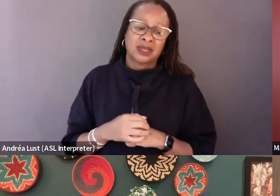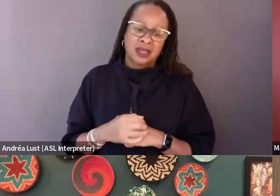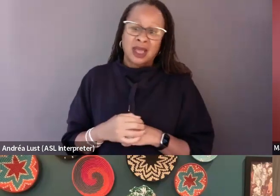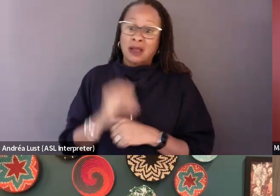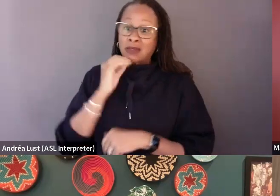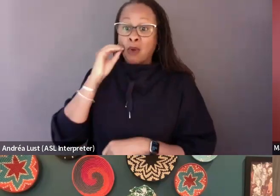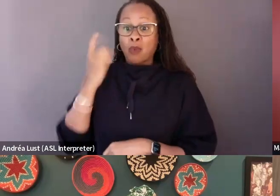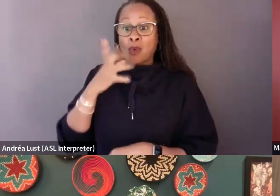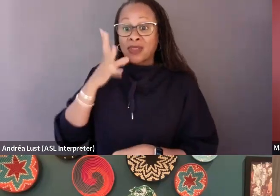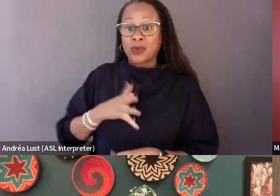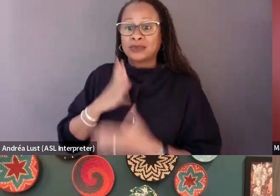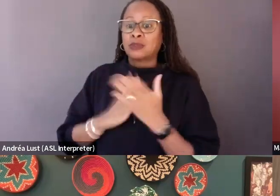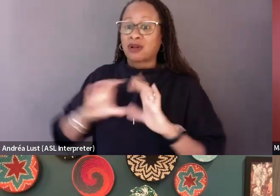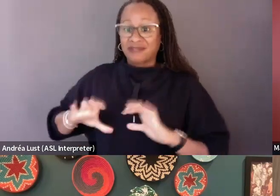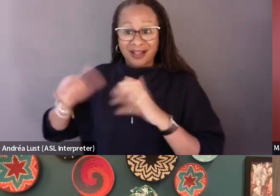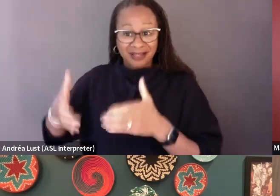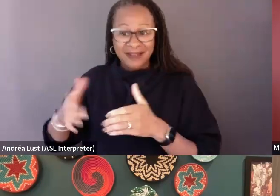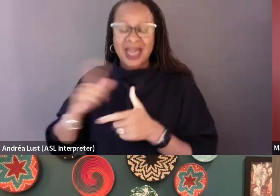who was part of the collective. And that's when I met Rakesh.